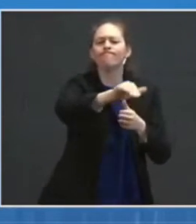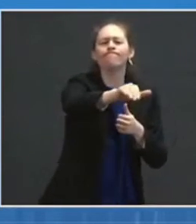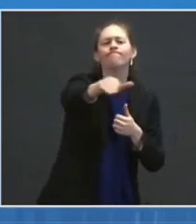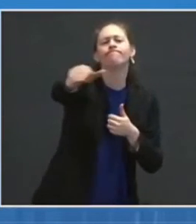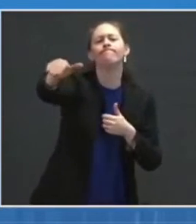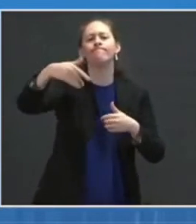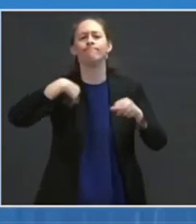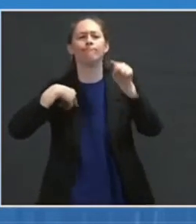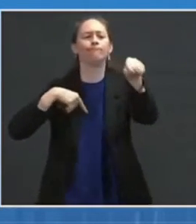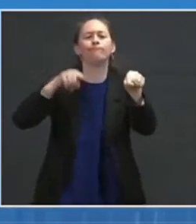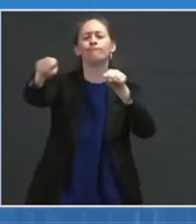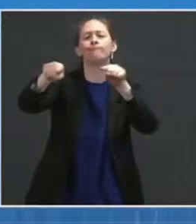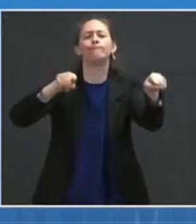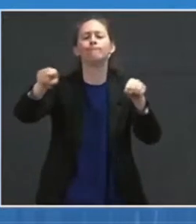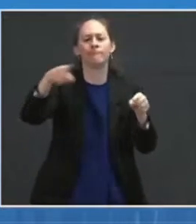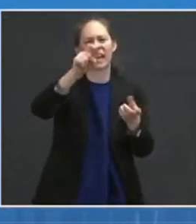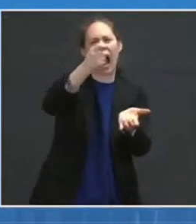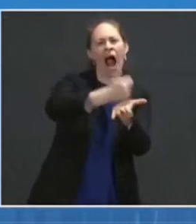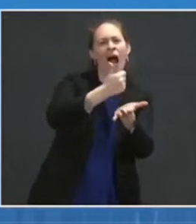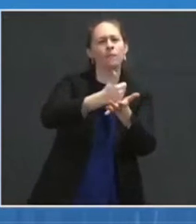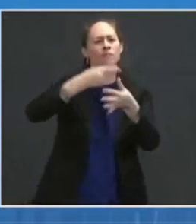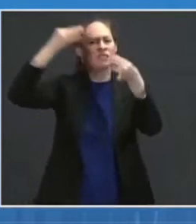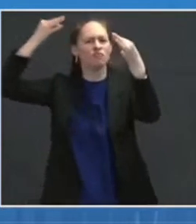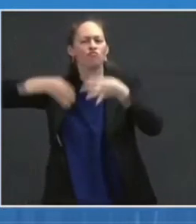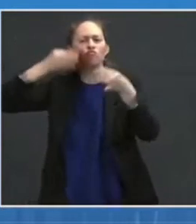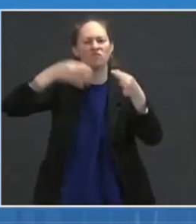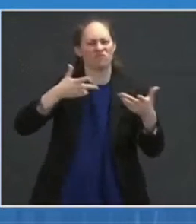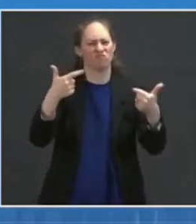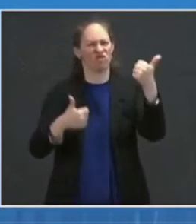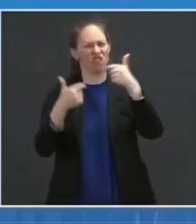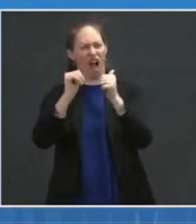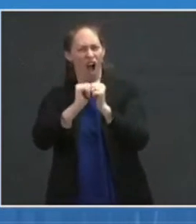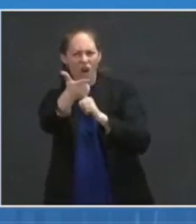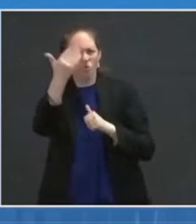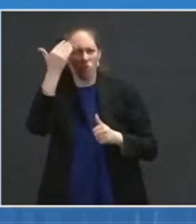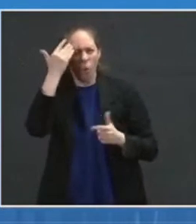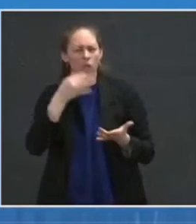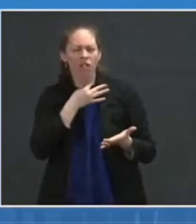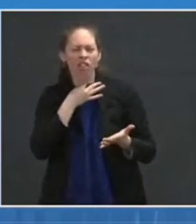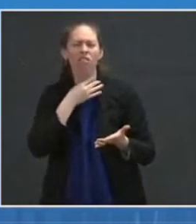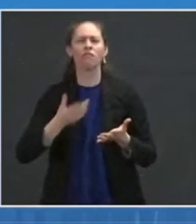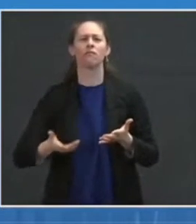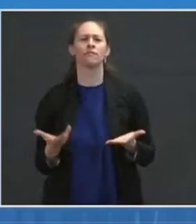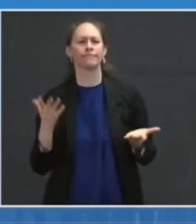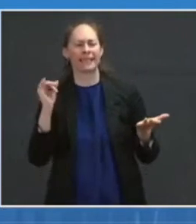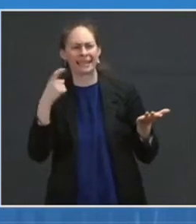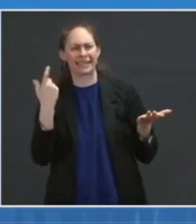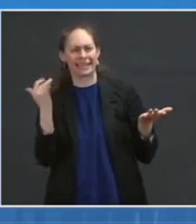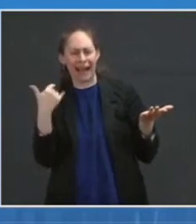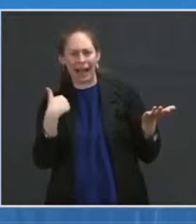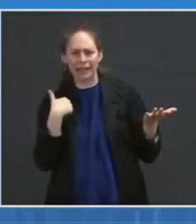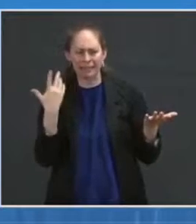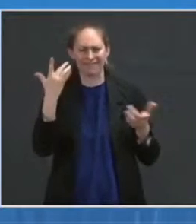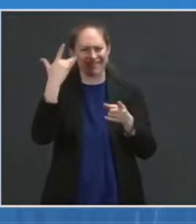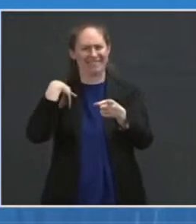PLACE AND CAN YOU COME IN AND SET UP A FEMA SITE? HOW MUCH OF THIS IS YOU GOING TO THE STATE AND SAYING, HEY, IT LOOKS LIKE YOU NEED HELP